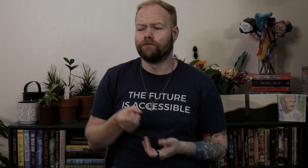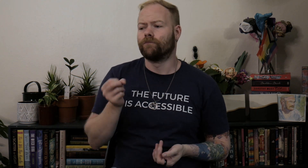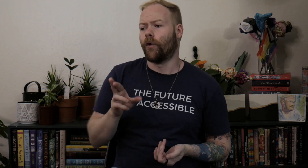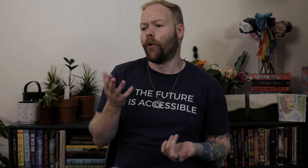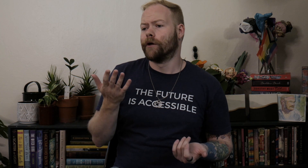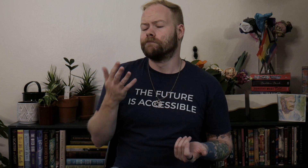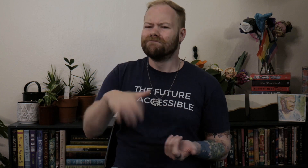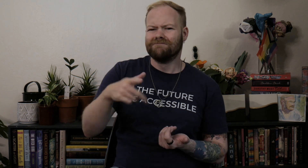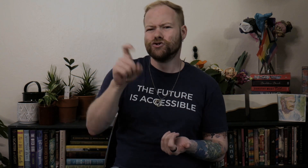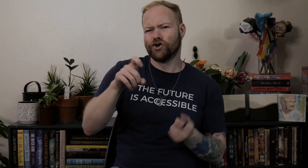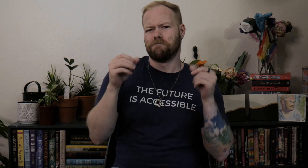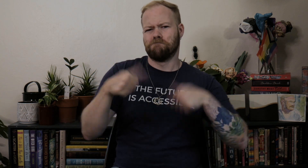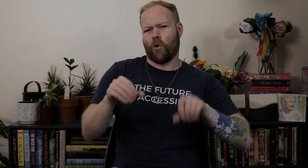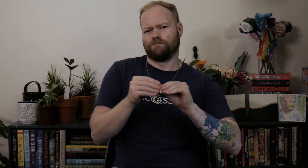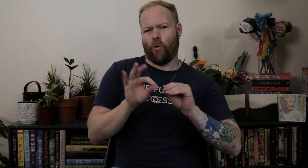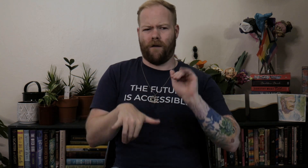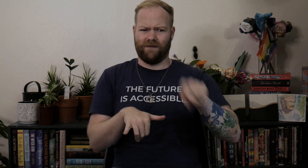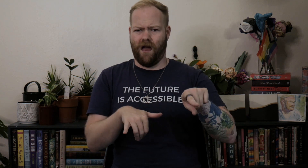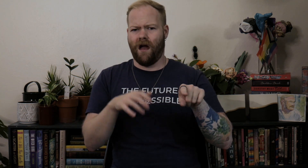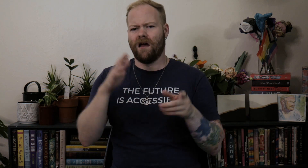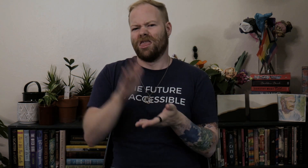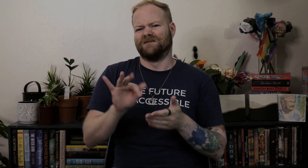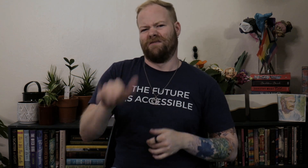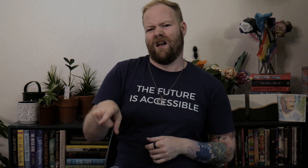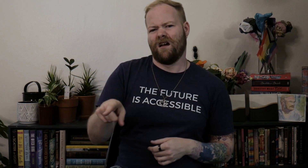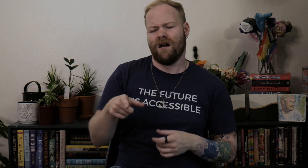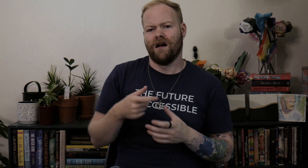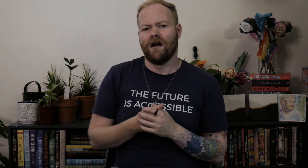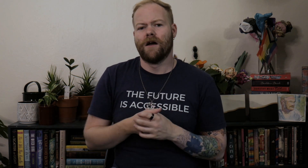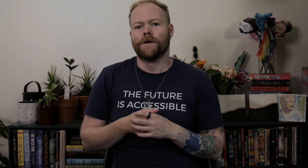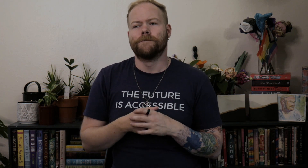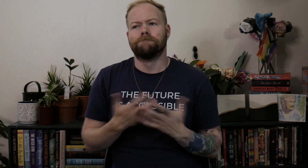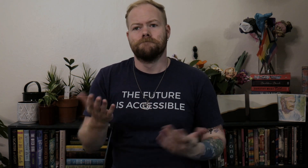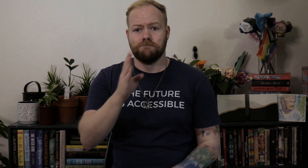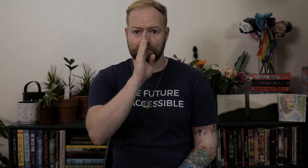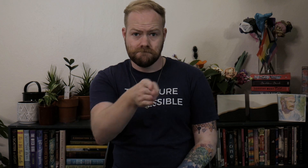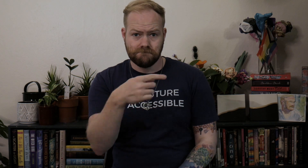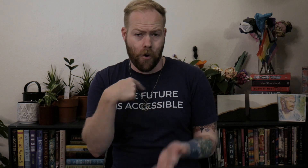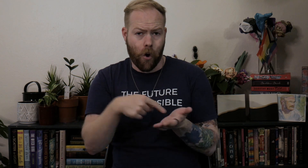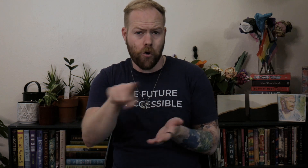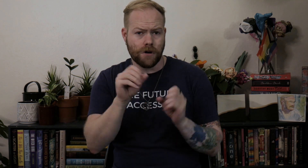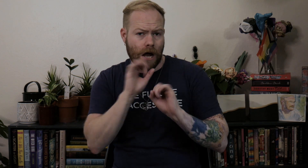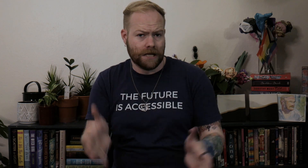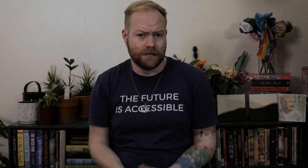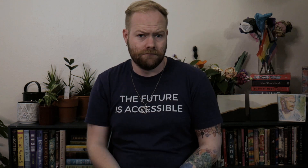Or “You should post more/less of this or that.” To be blunt, I owe my audience nothing.